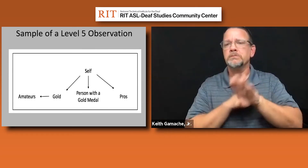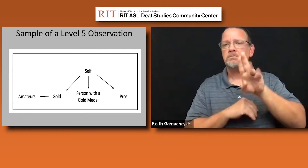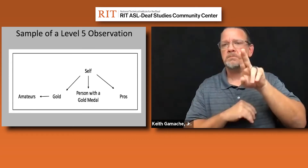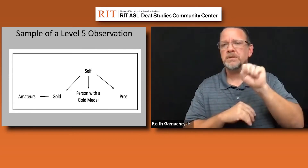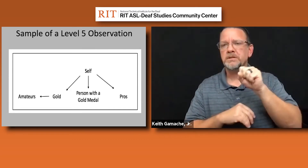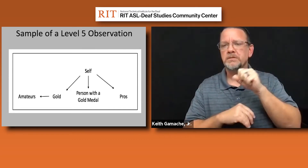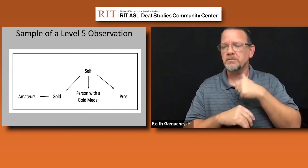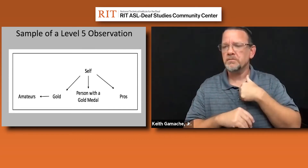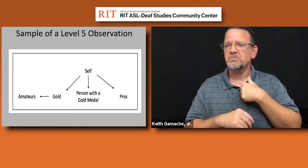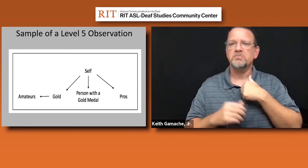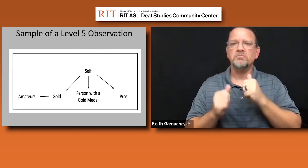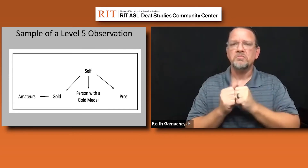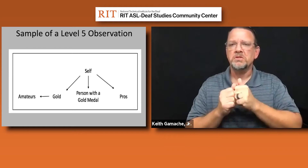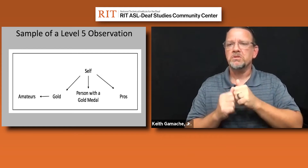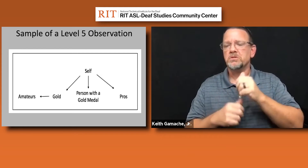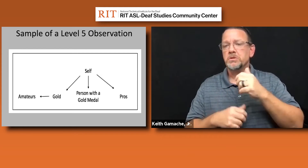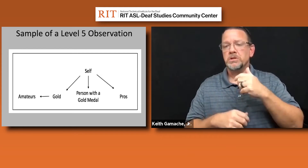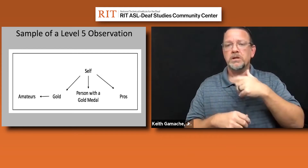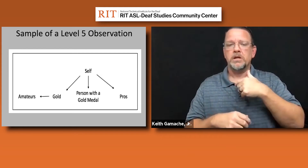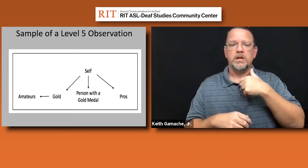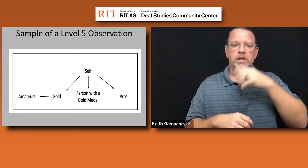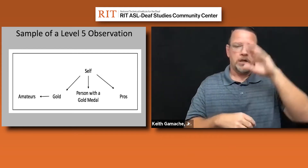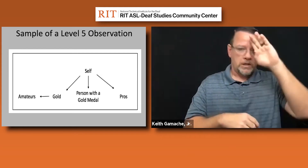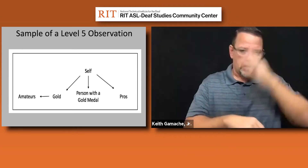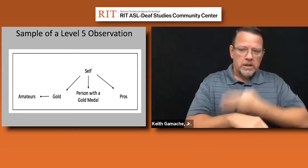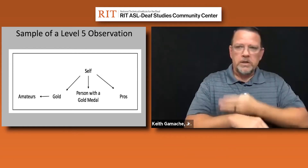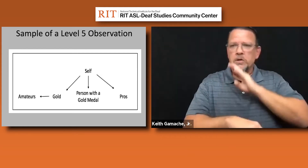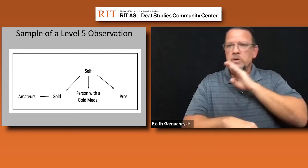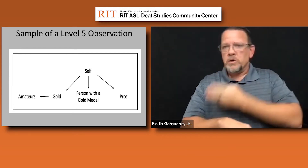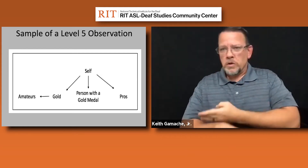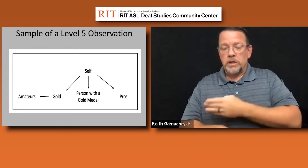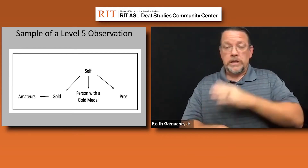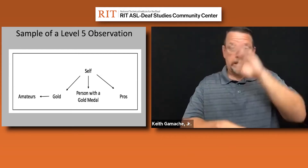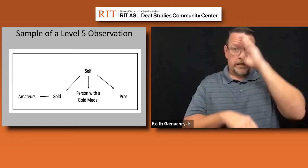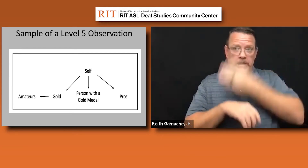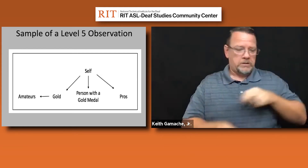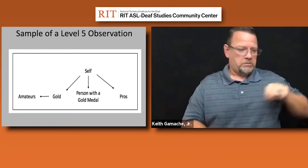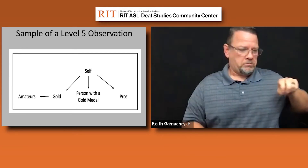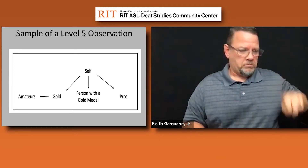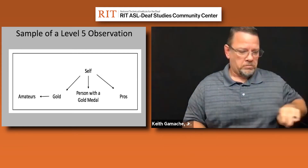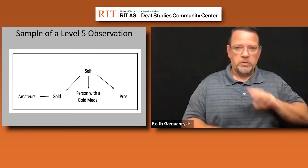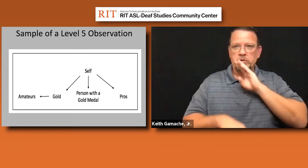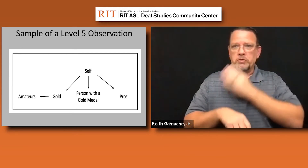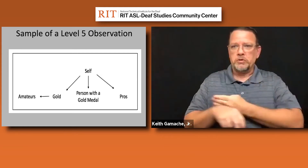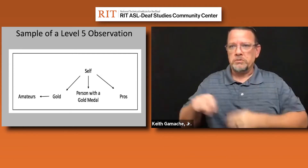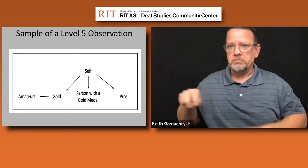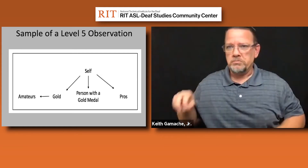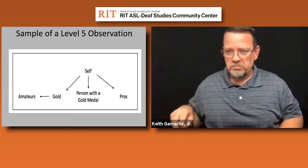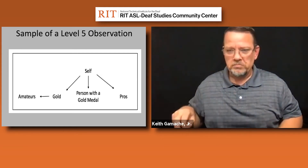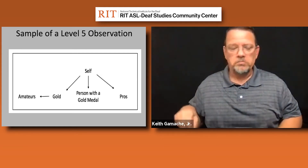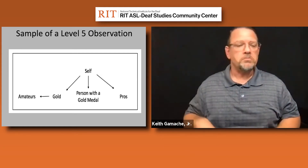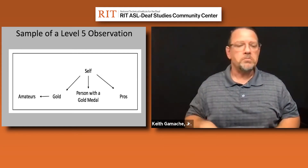so, for example, if I go onto the bus with my son and daughter, my son's to my left, my daughter's to my right.